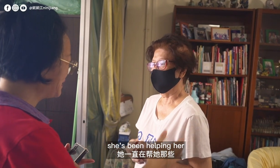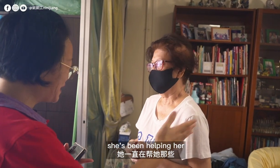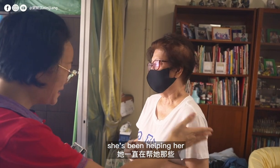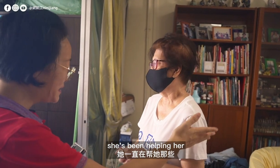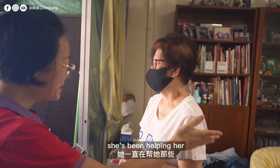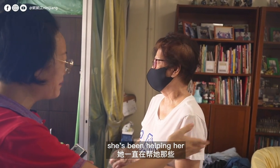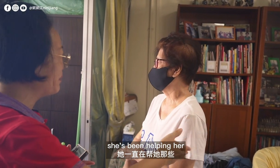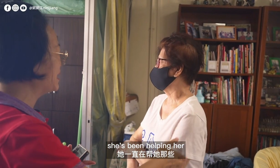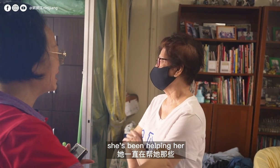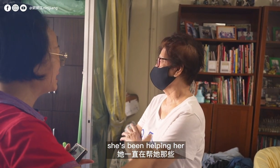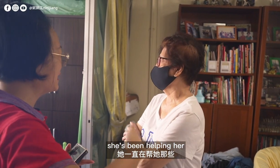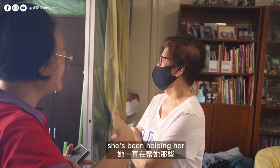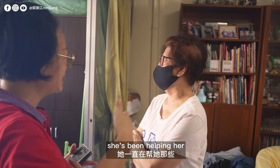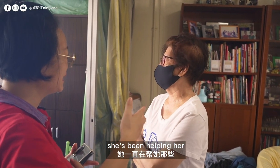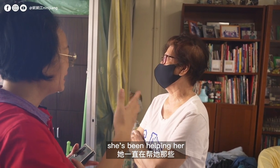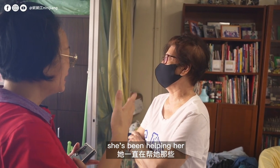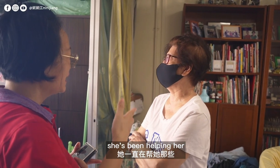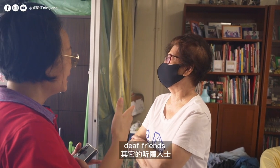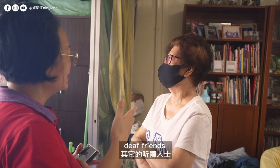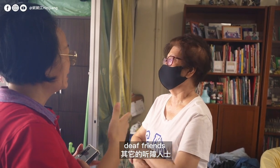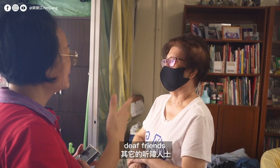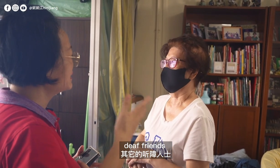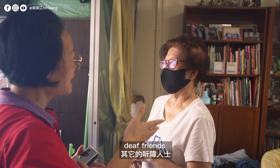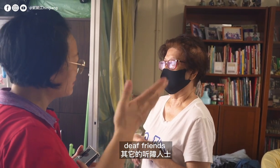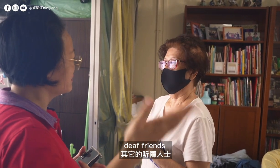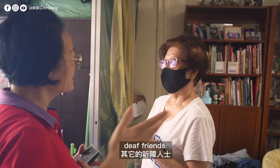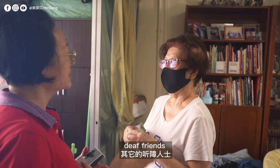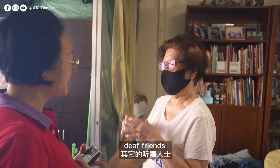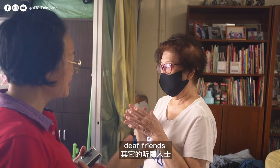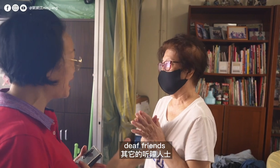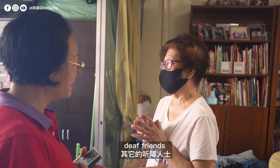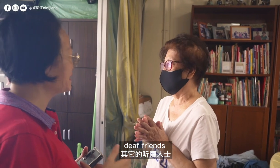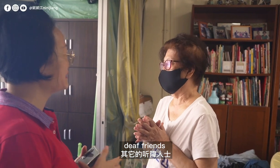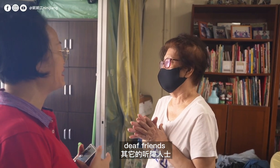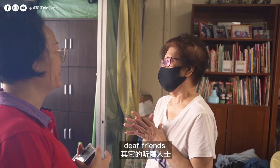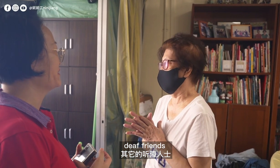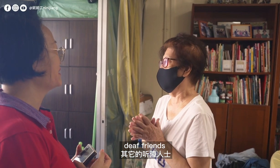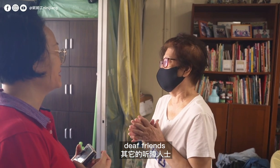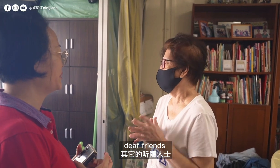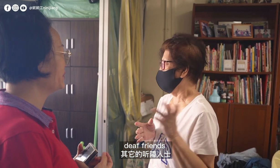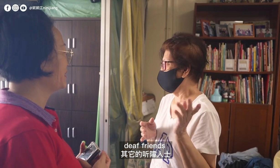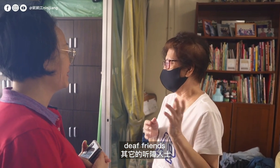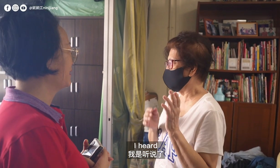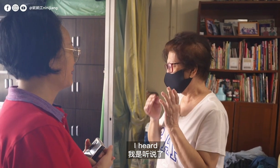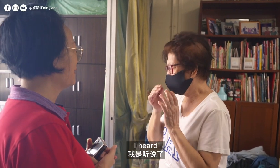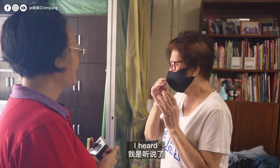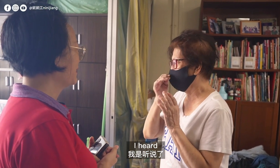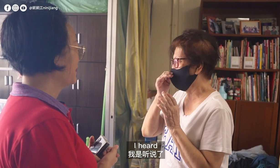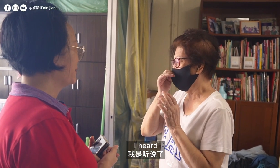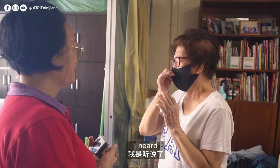she's been helping her deaf friends I heard